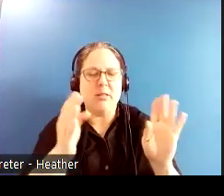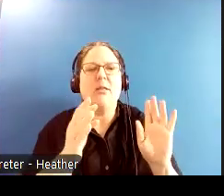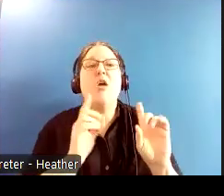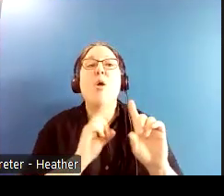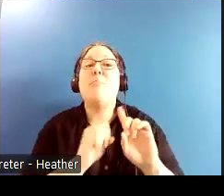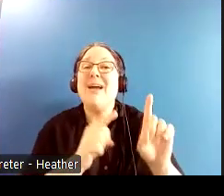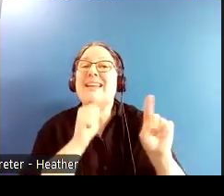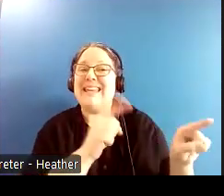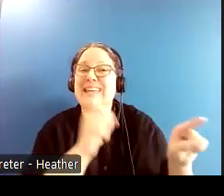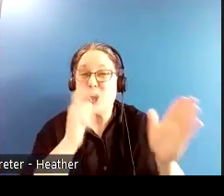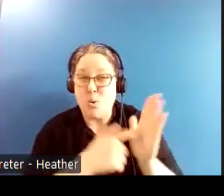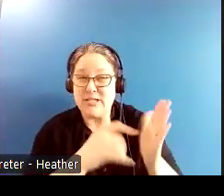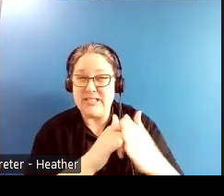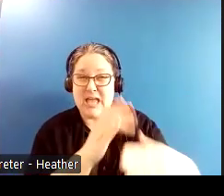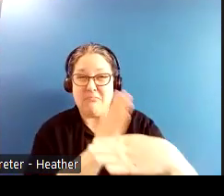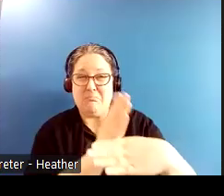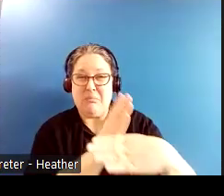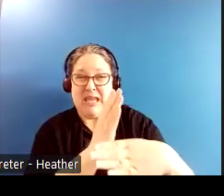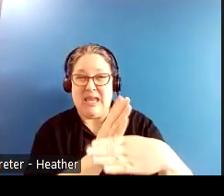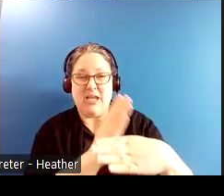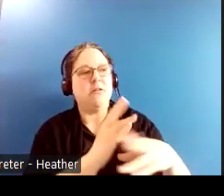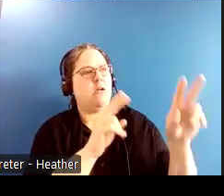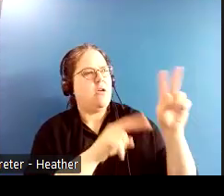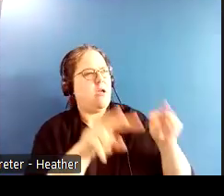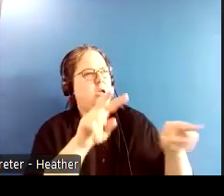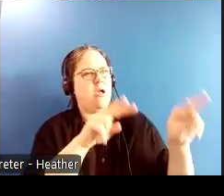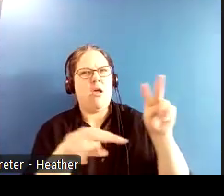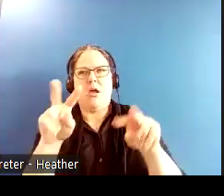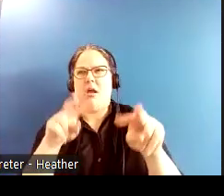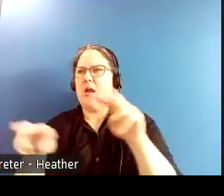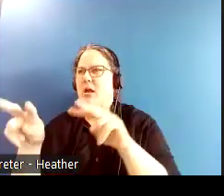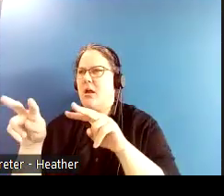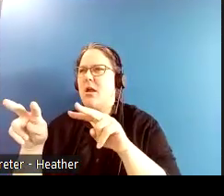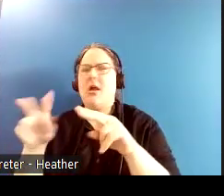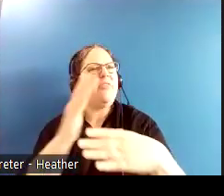mean of a large number of observations about the universe converges on the truth, then the mean